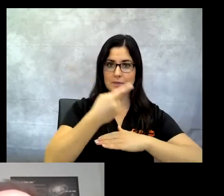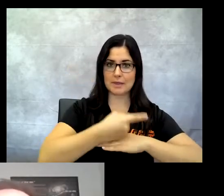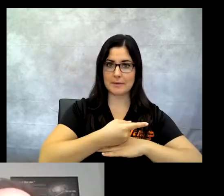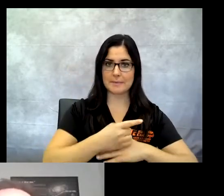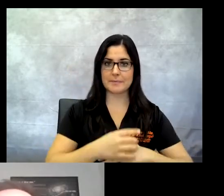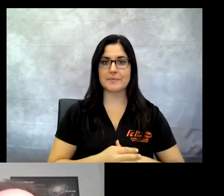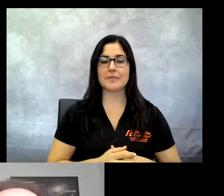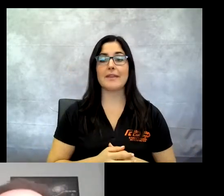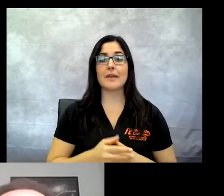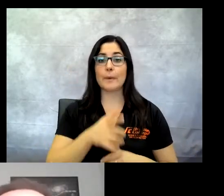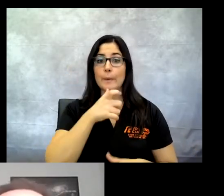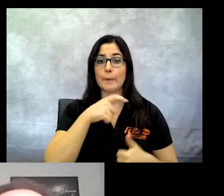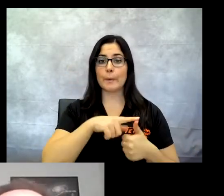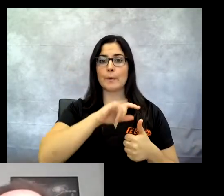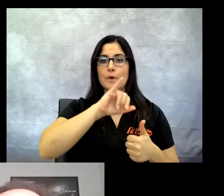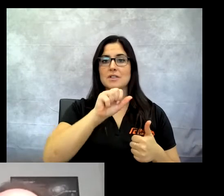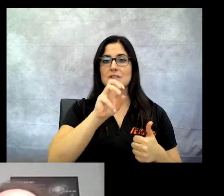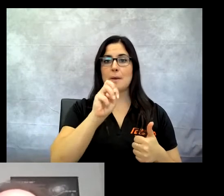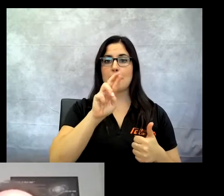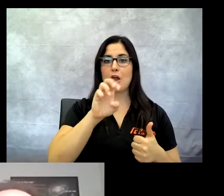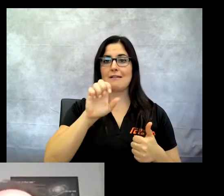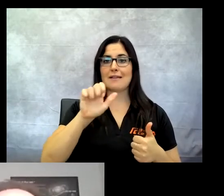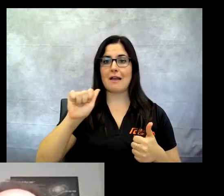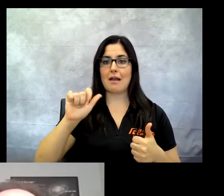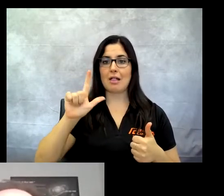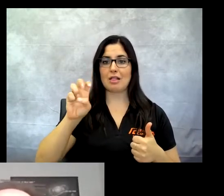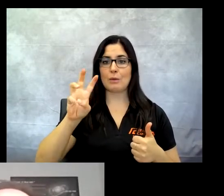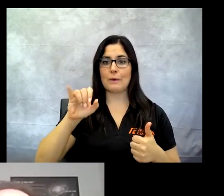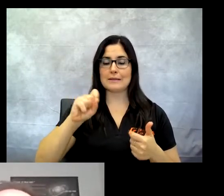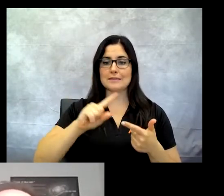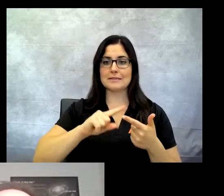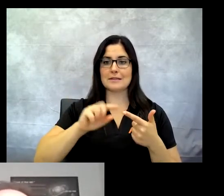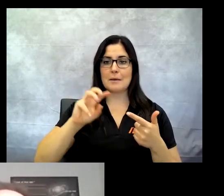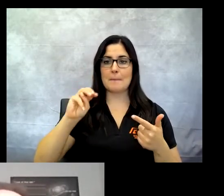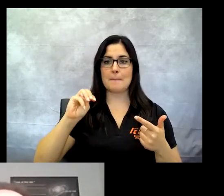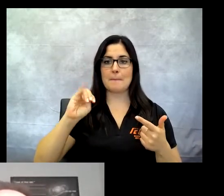We have Jamareea Lewis. We have Michael Reda and Natalia Velasquez.